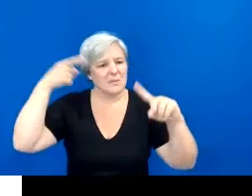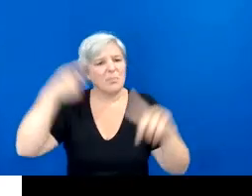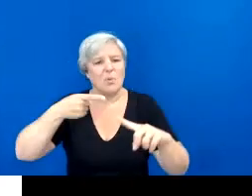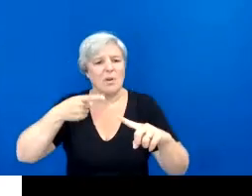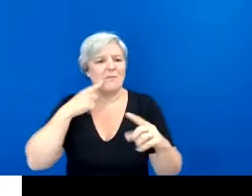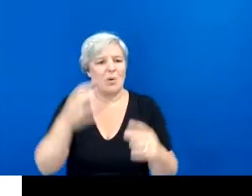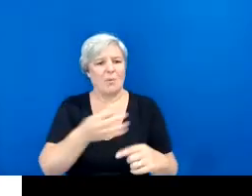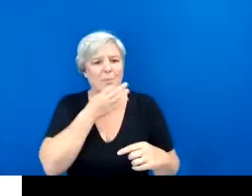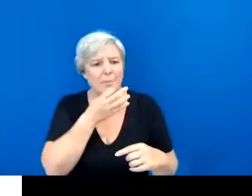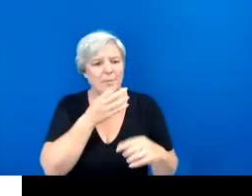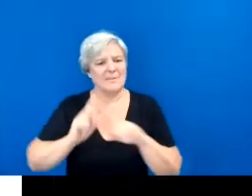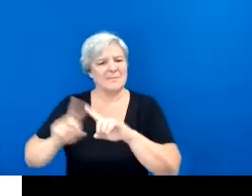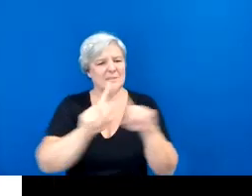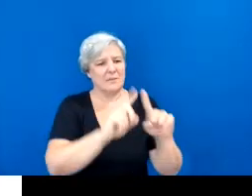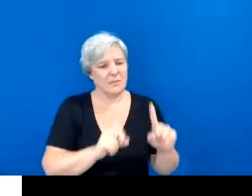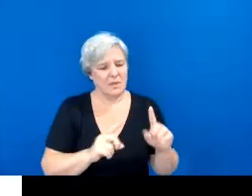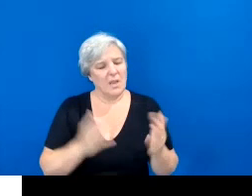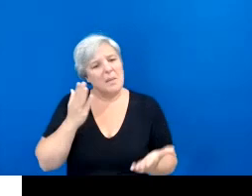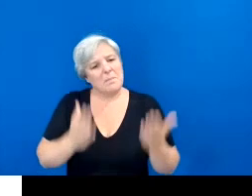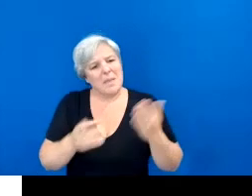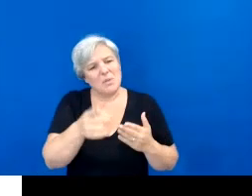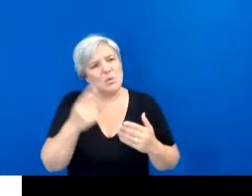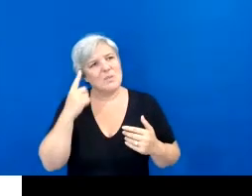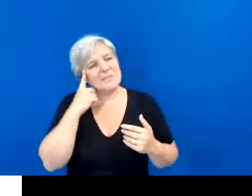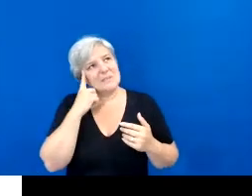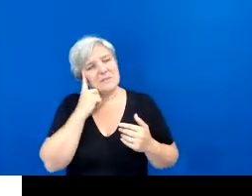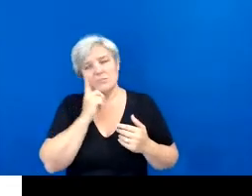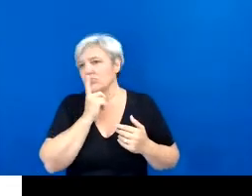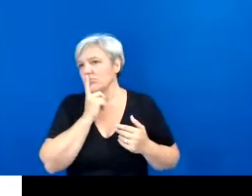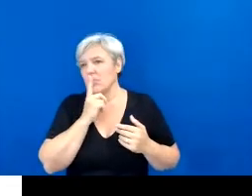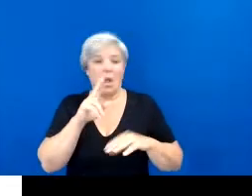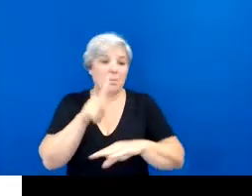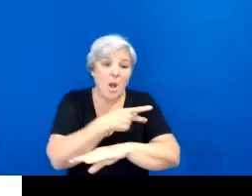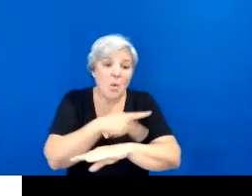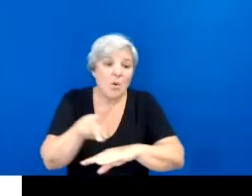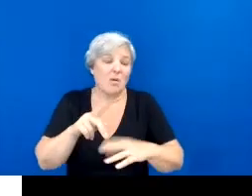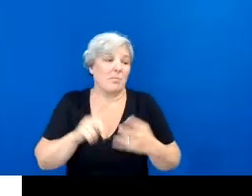You might see something like this on something like a poem or a work of fiction.